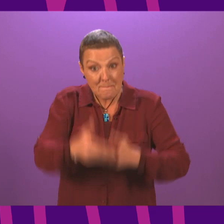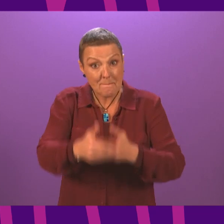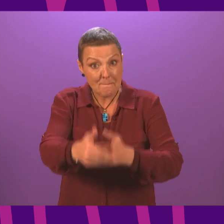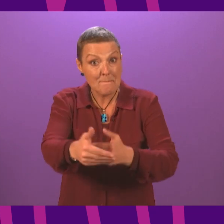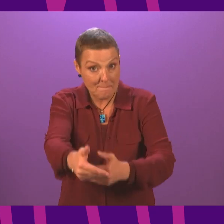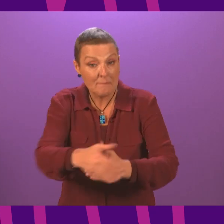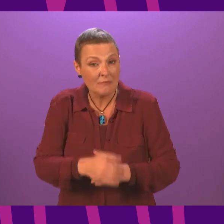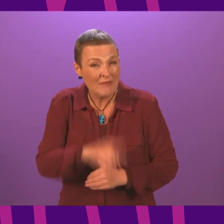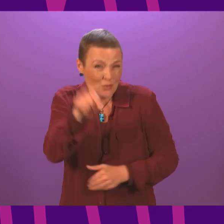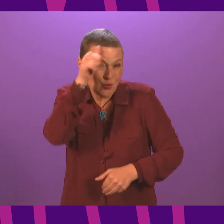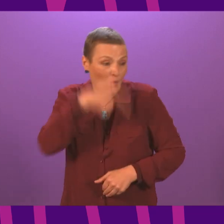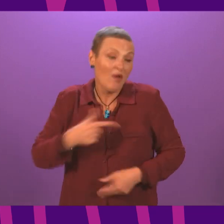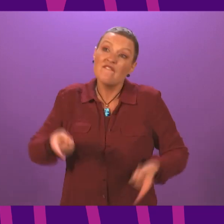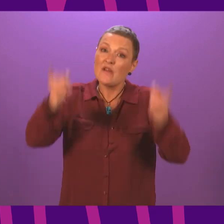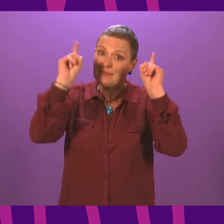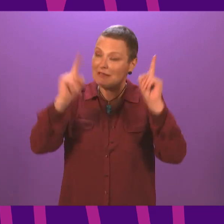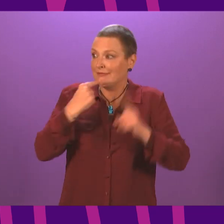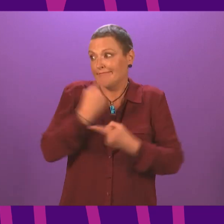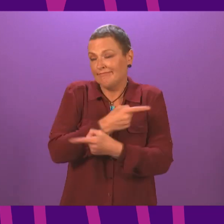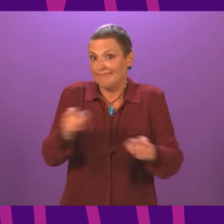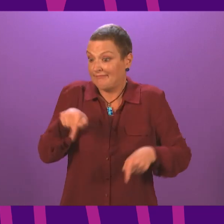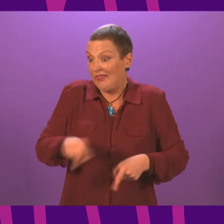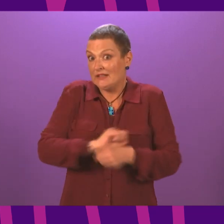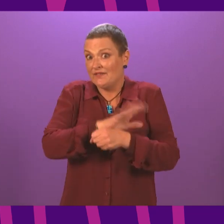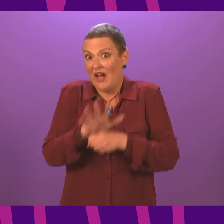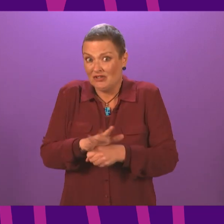the First Minister, we are still very much in the grip of the pandemic, so none of us